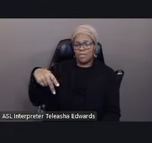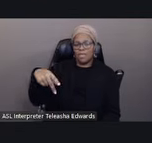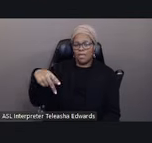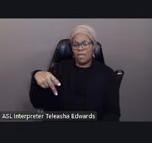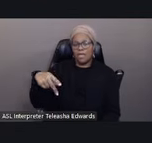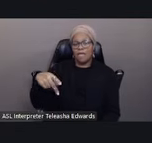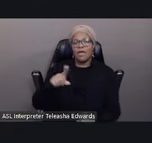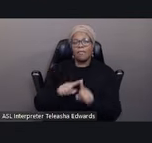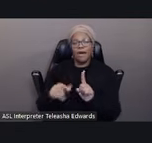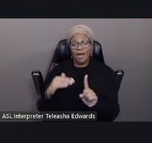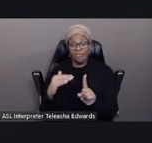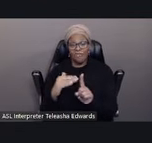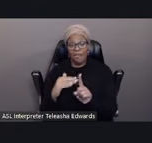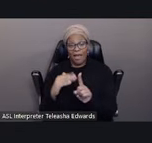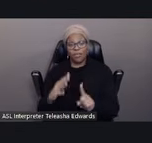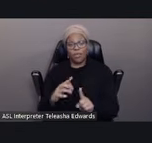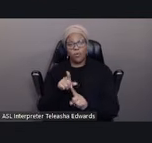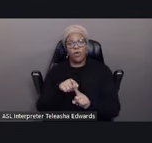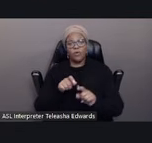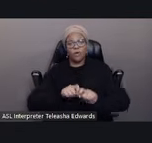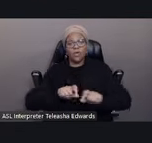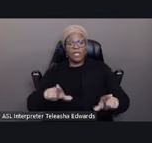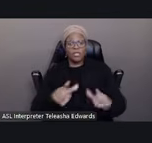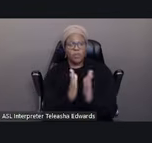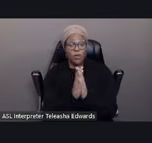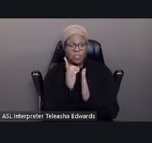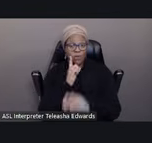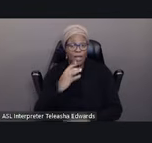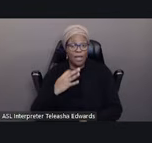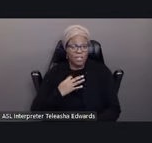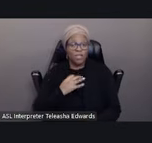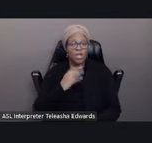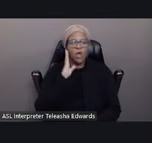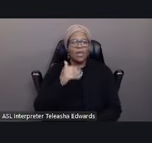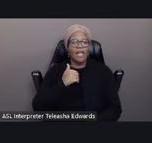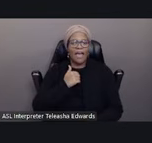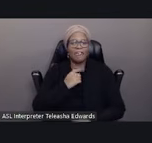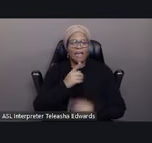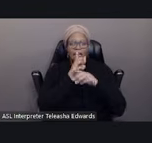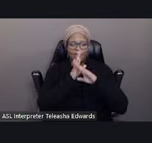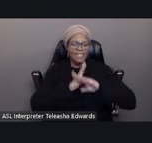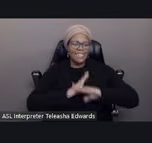release the request for application, we will go into a silent period. Um and that silent period